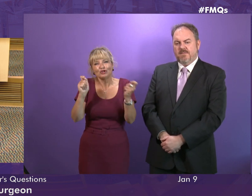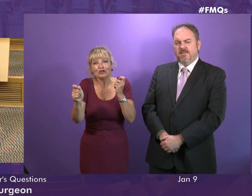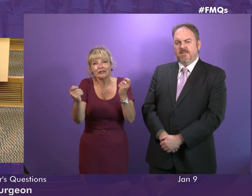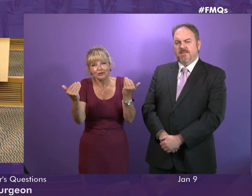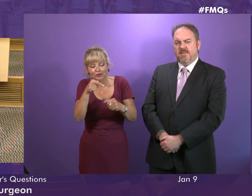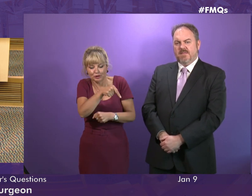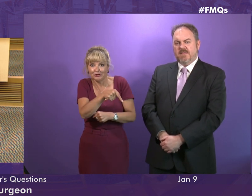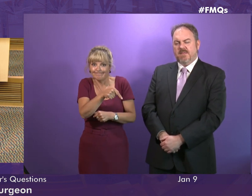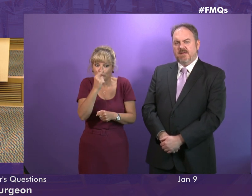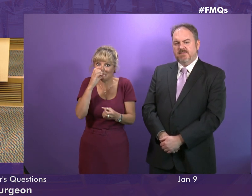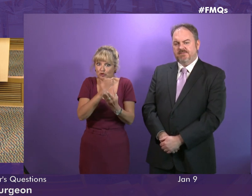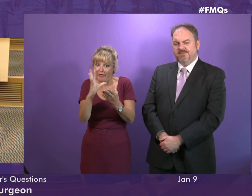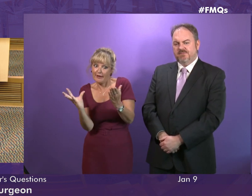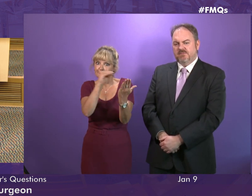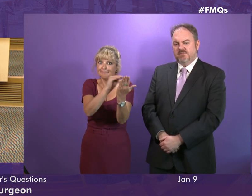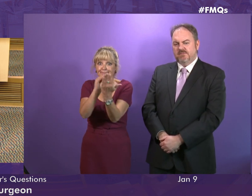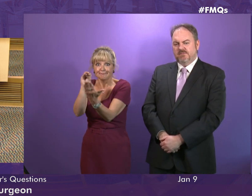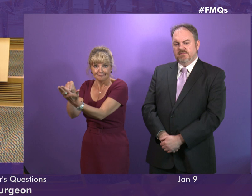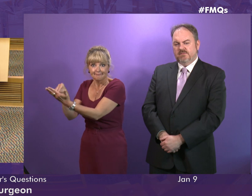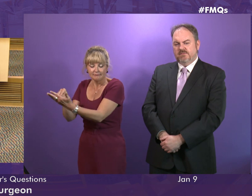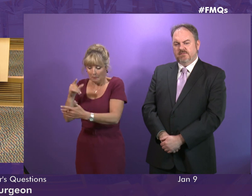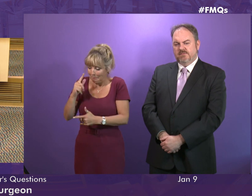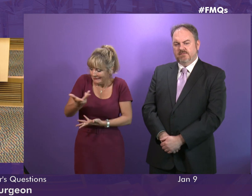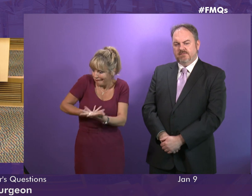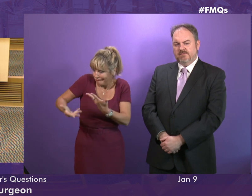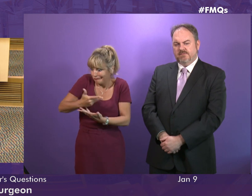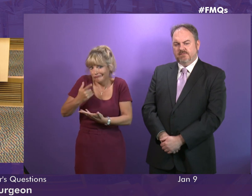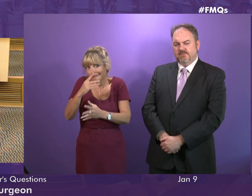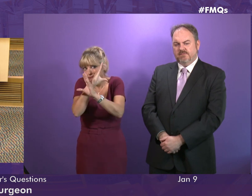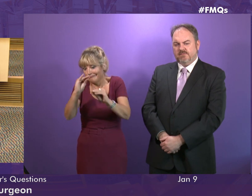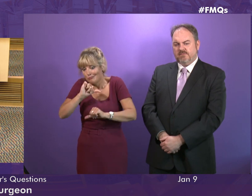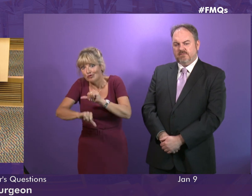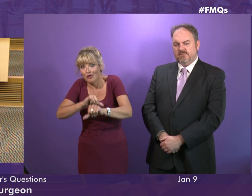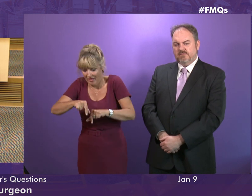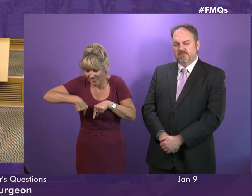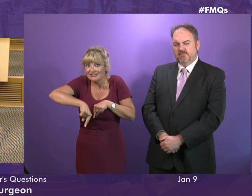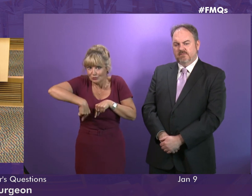discussed the progress that we are making towards that plan just this week. When we